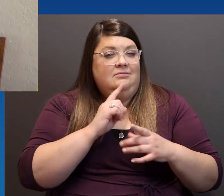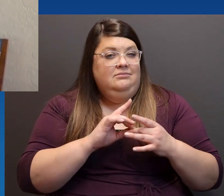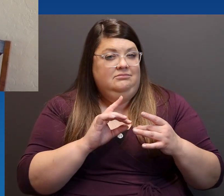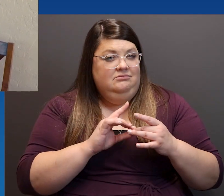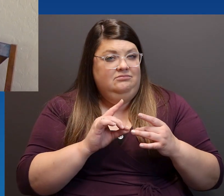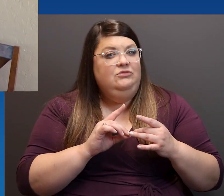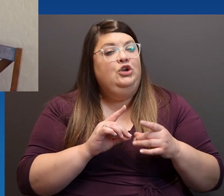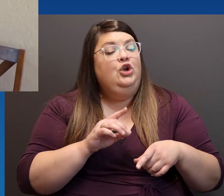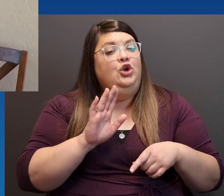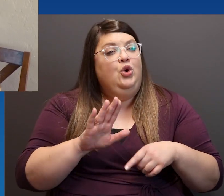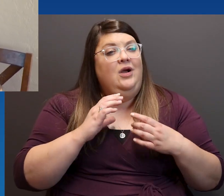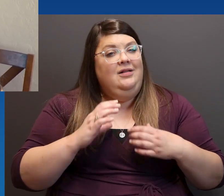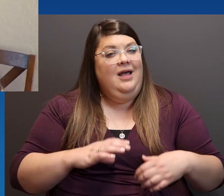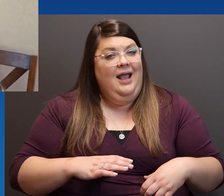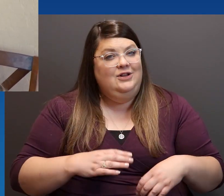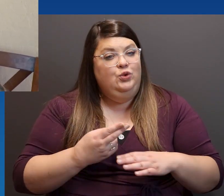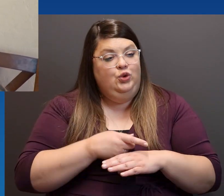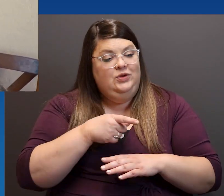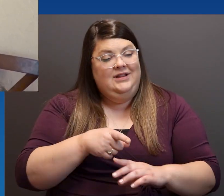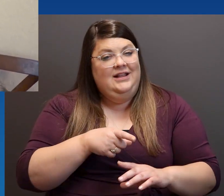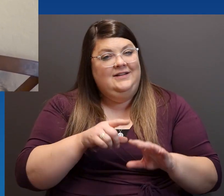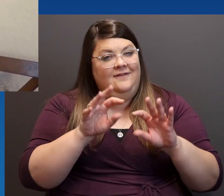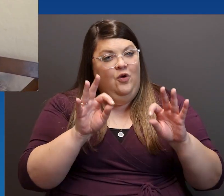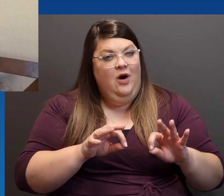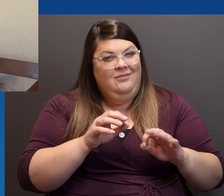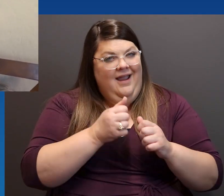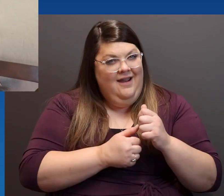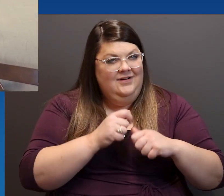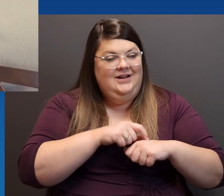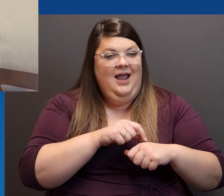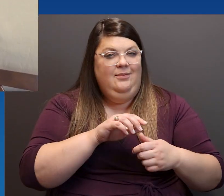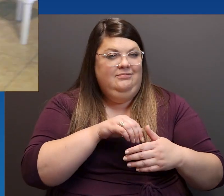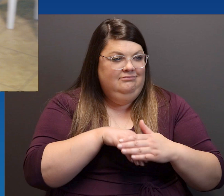your clients will use this form every time they enter and exit your facility.